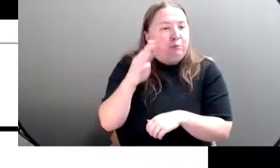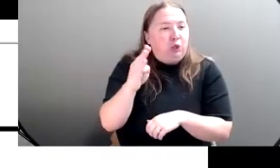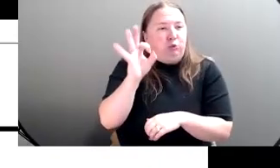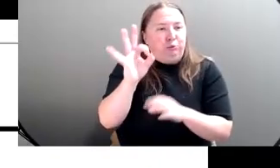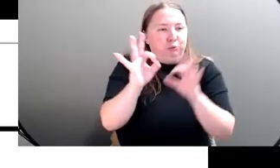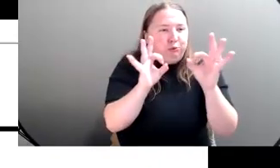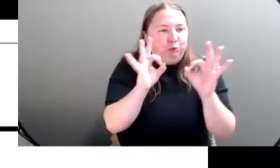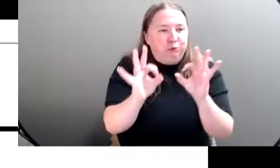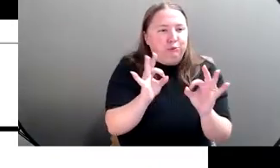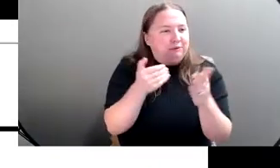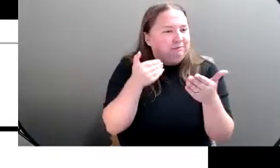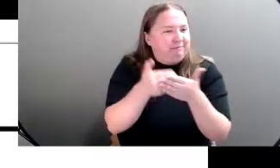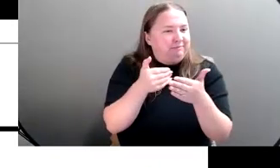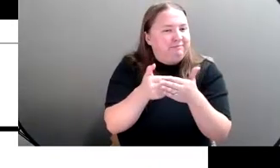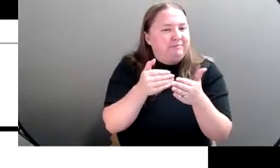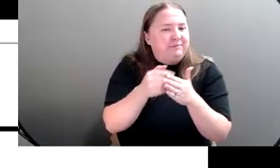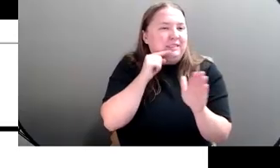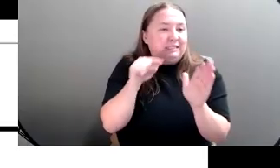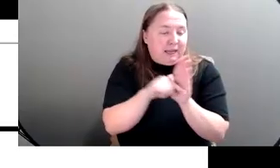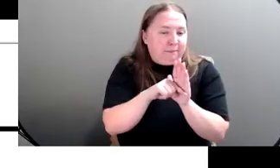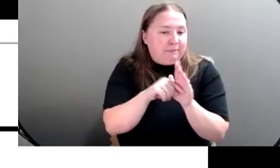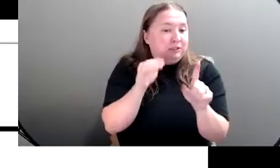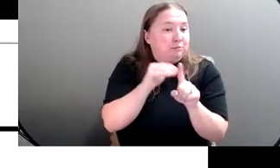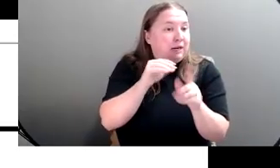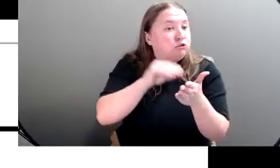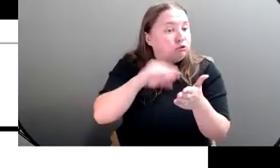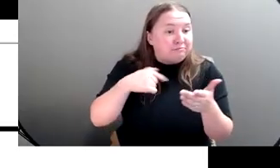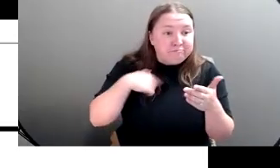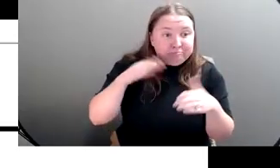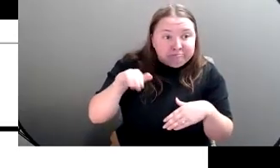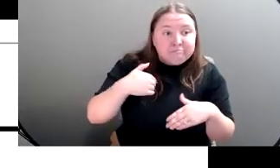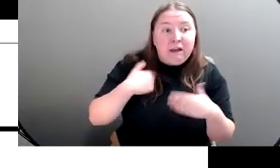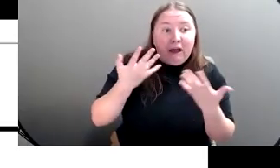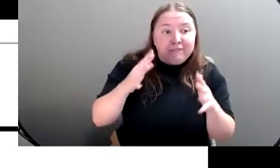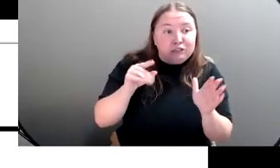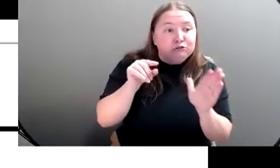And so again, just reminding students, hey, you know, I’ve graded your assignments for this week.